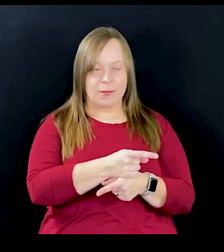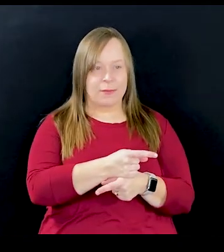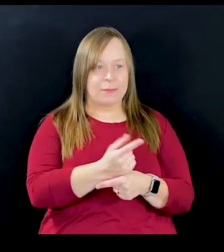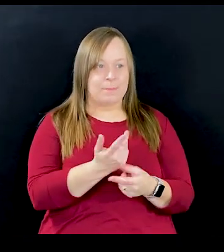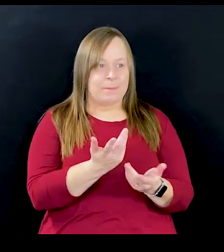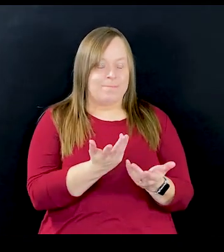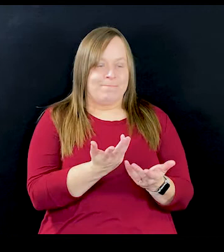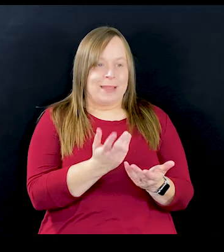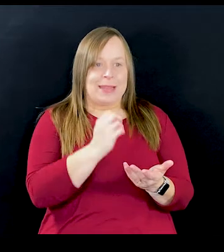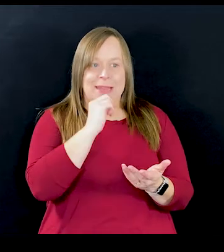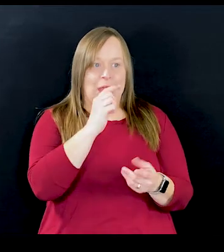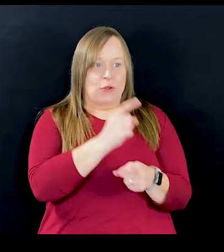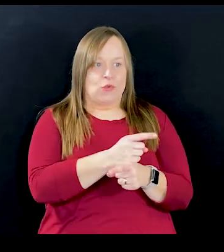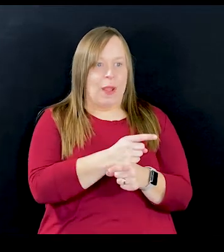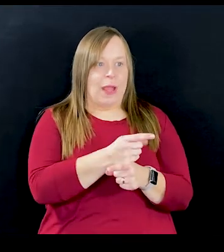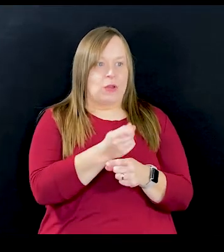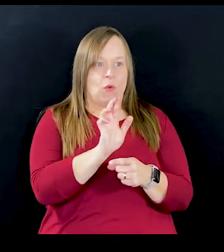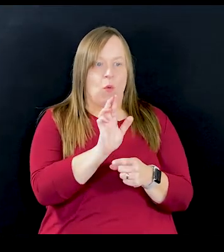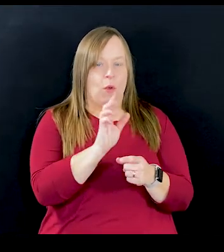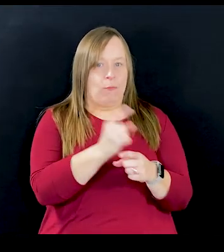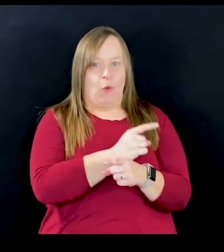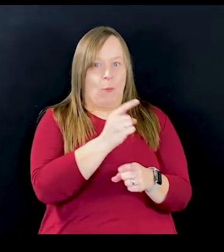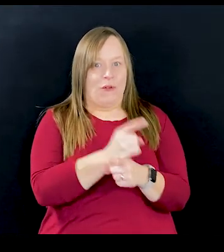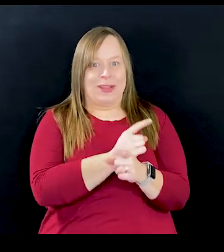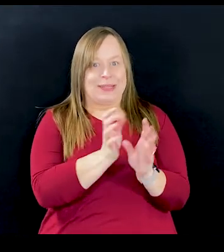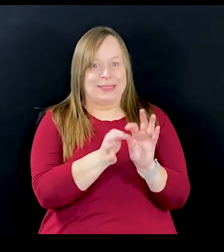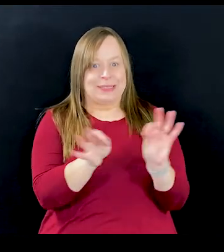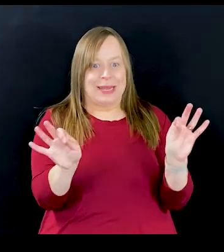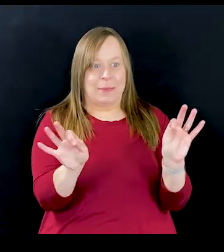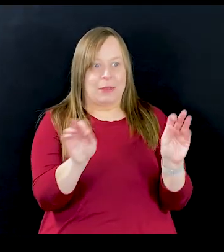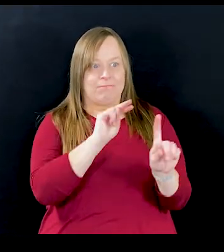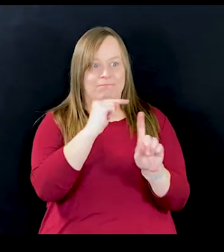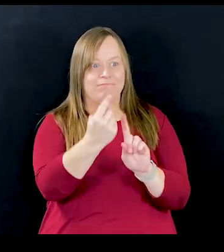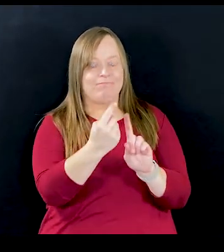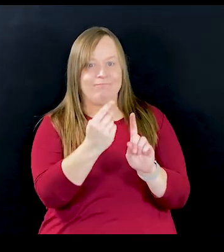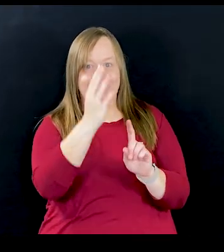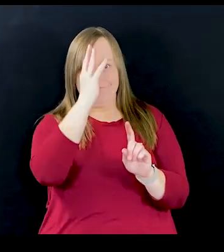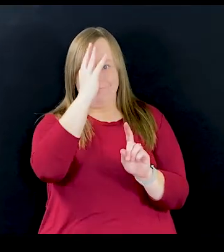It's not a correct or very appropriate presumption to make.